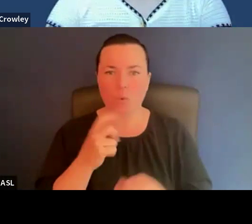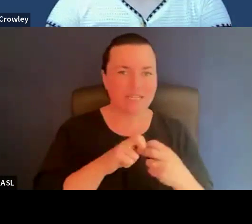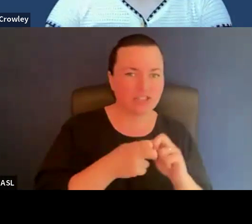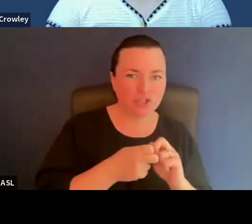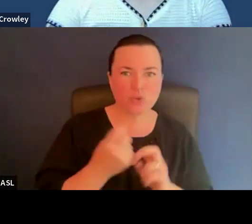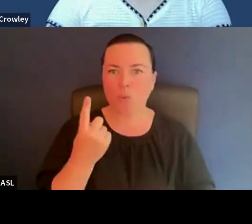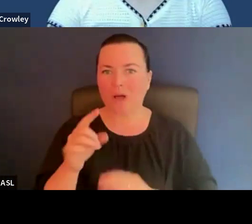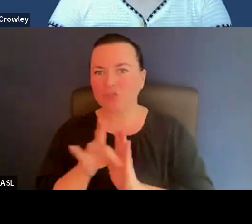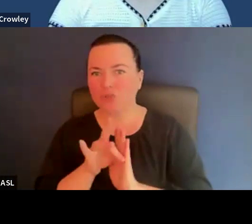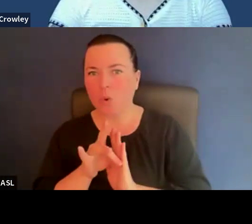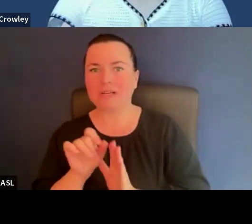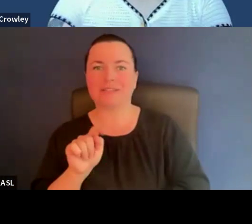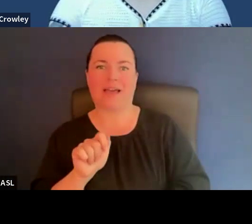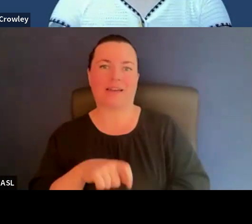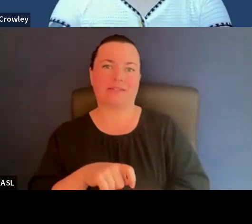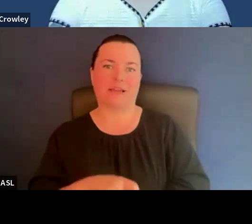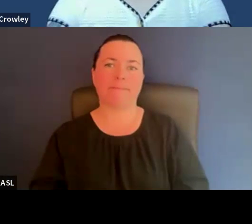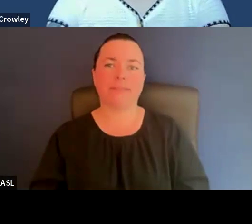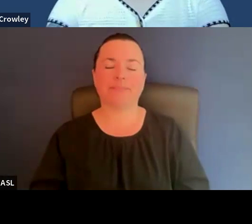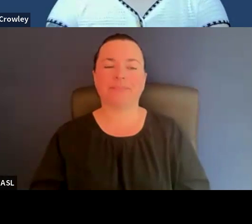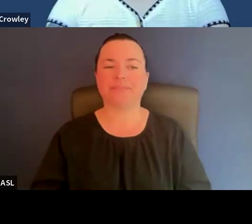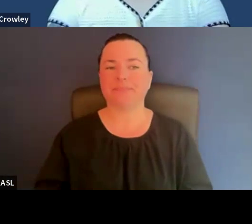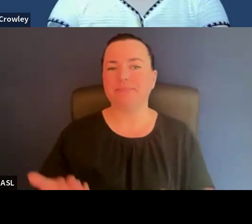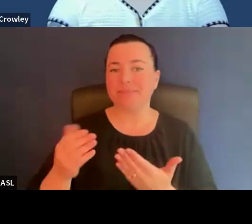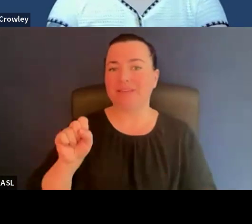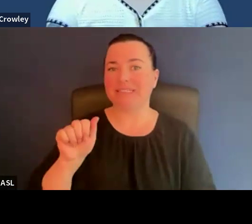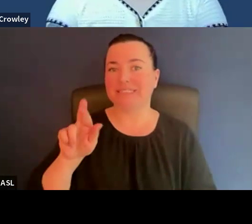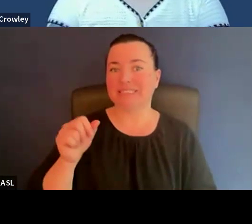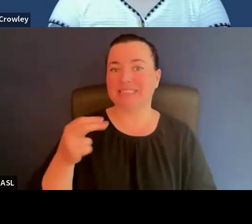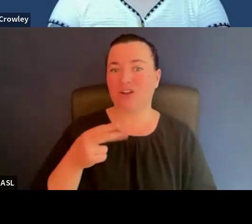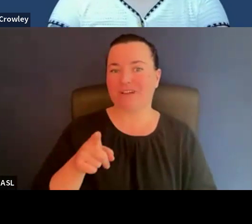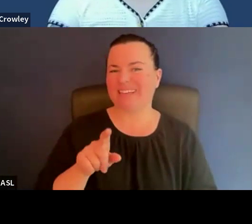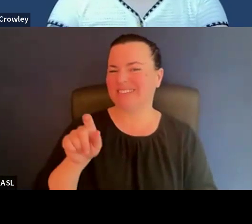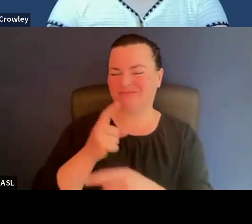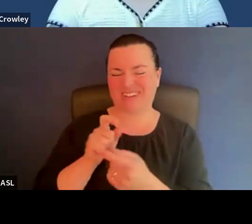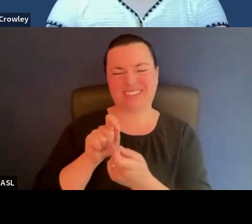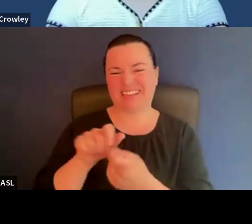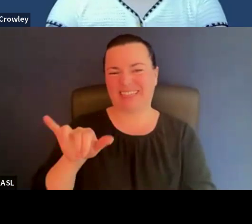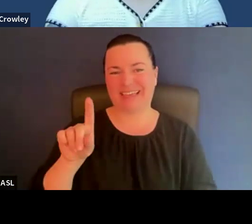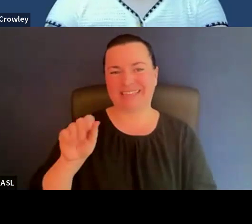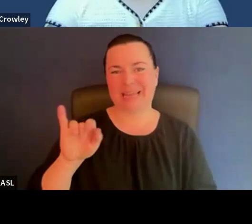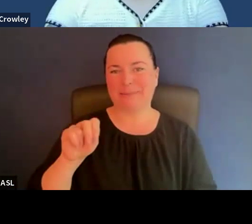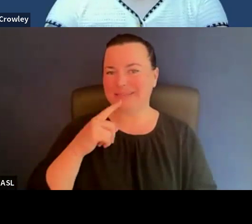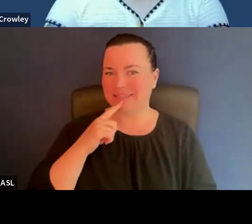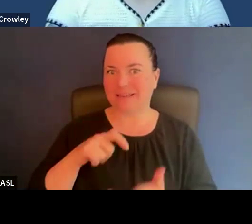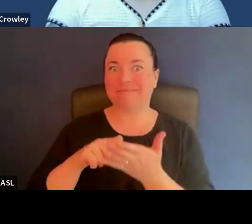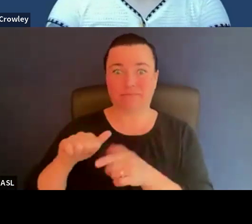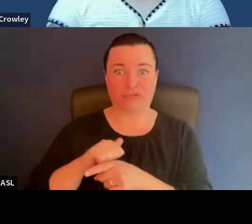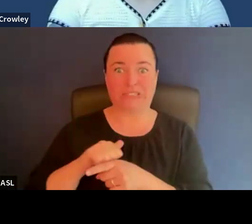This is Sarah, to piggyback off of that too, it's exactly what Damian said, it's practice, and also to know that you're gonna face defeat